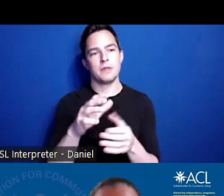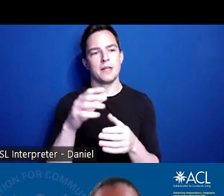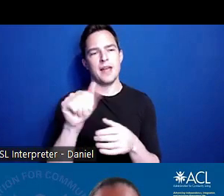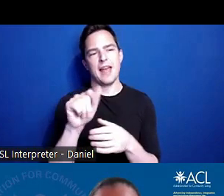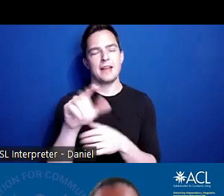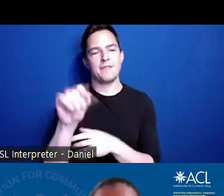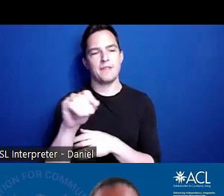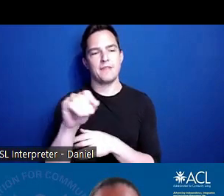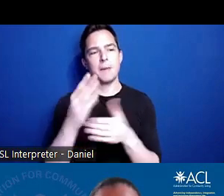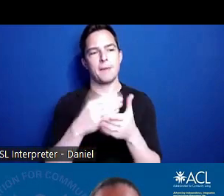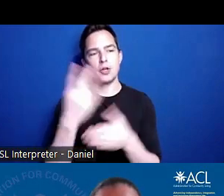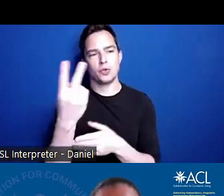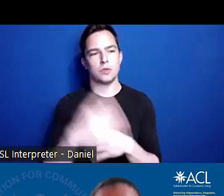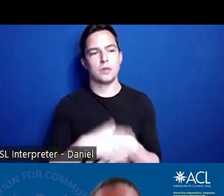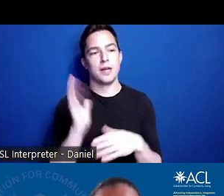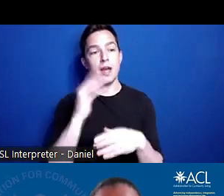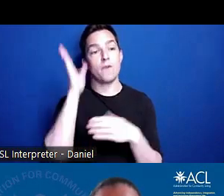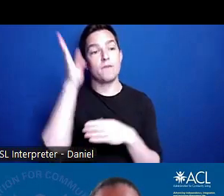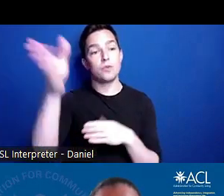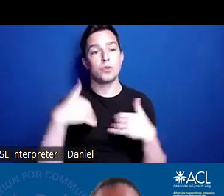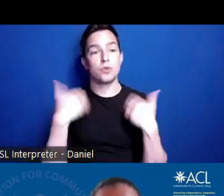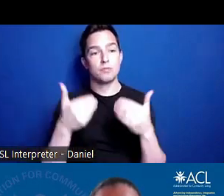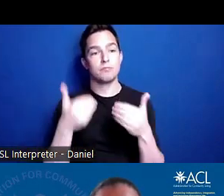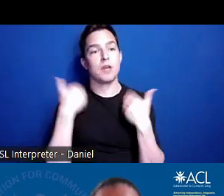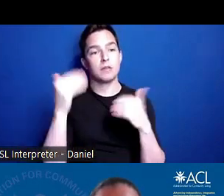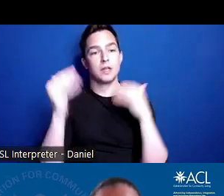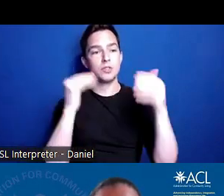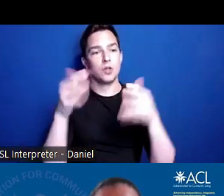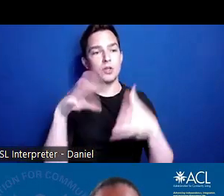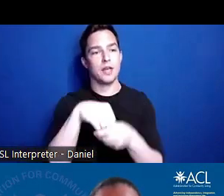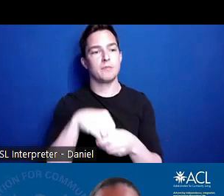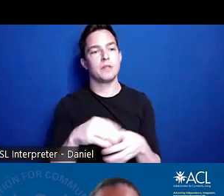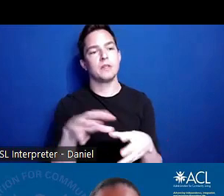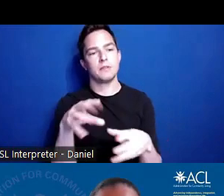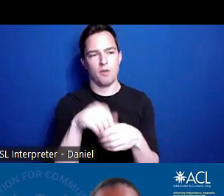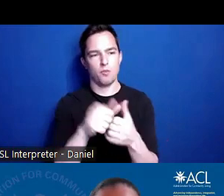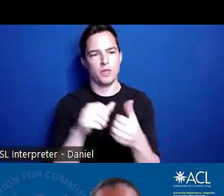Youth and Young Adult Engagement and Involvement in Disability Advocacy. My name is Bailey Reeves,